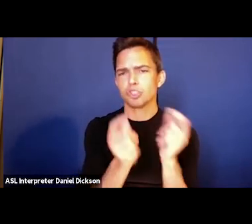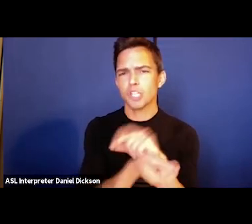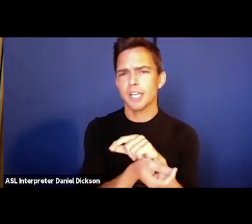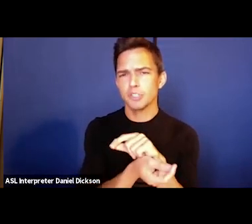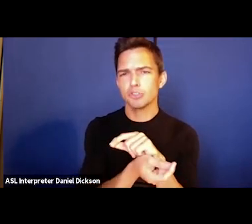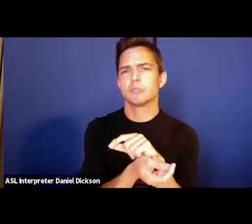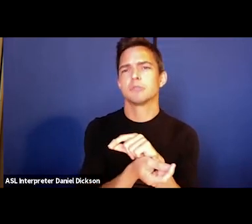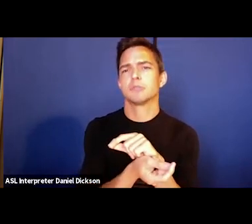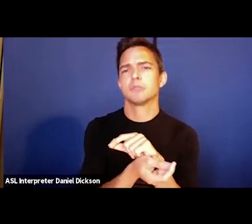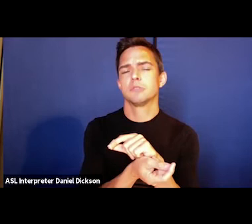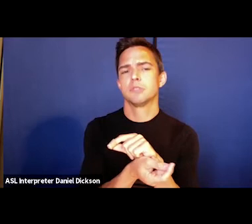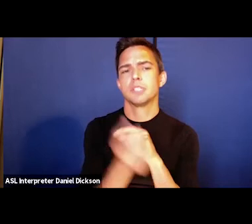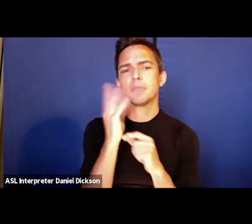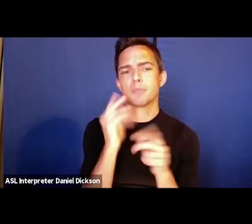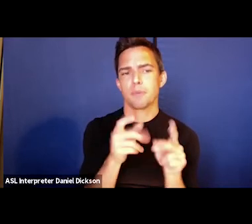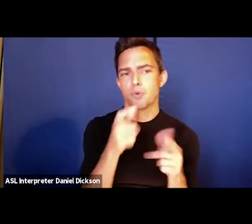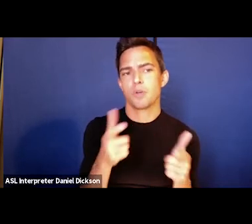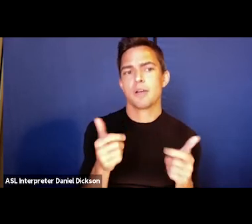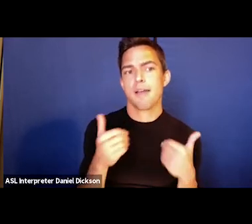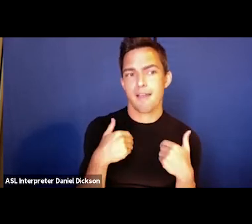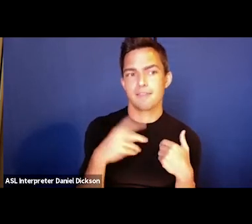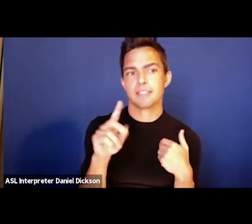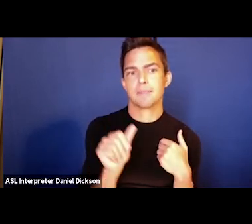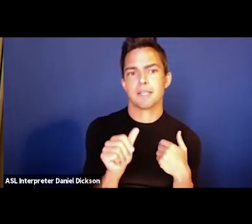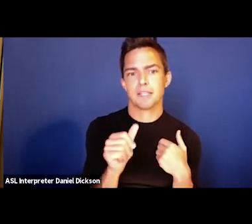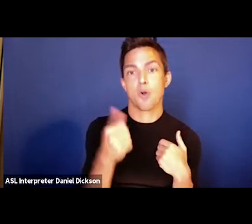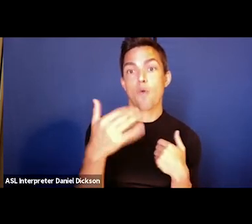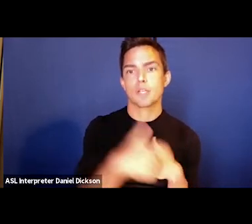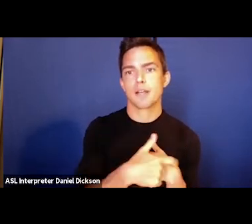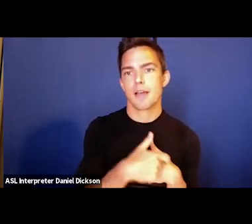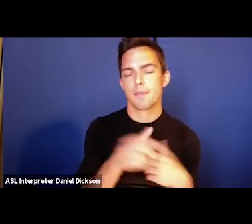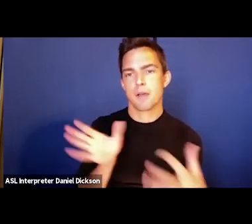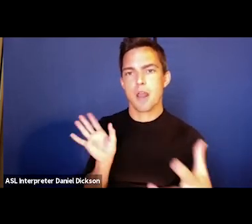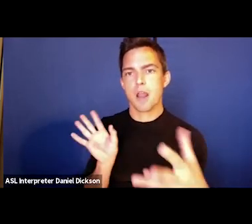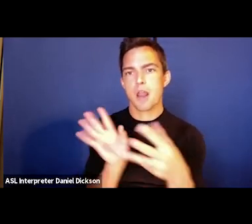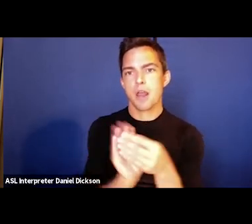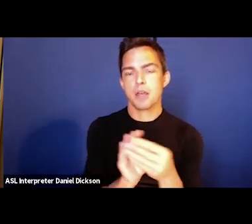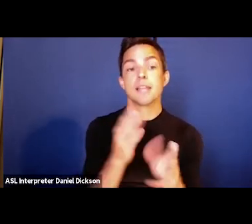of people with and without disabilities over time and they had collected data prior to COVID-19 and